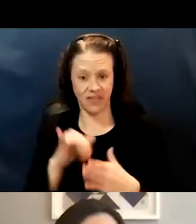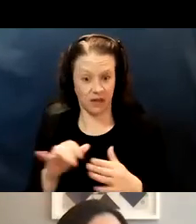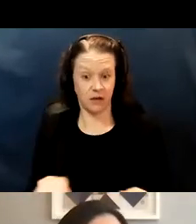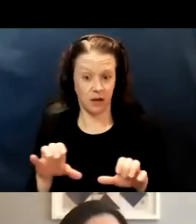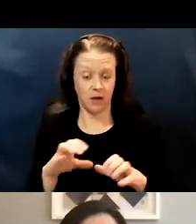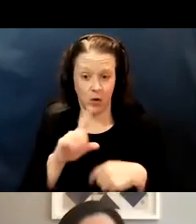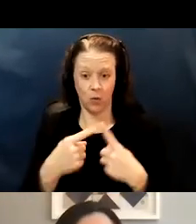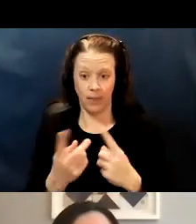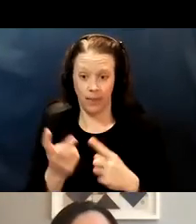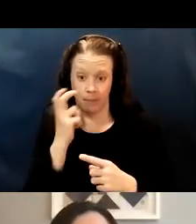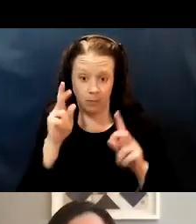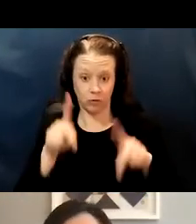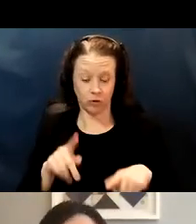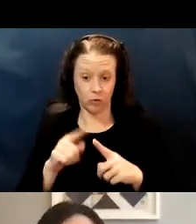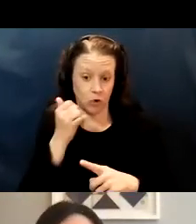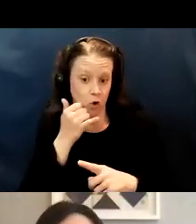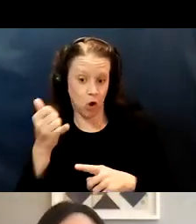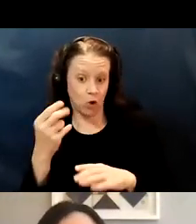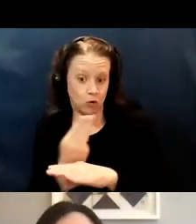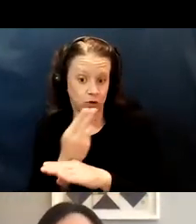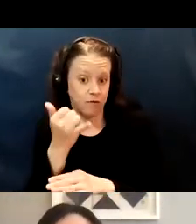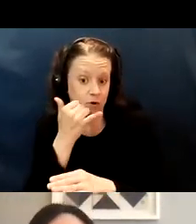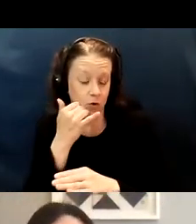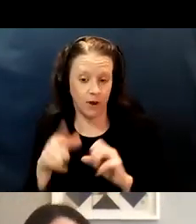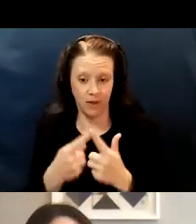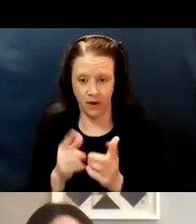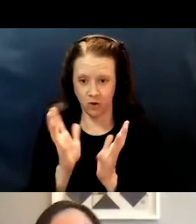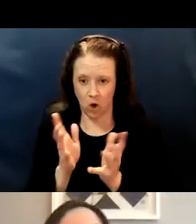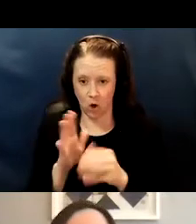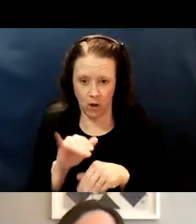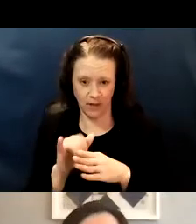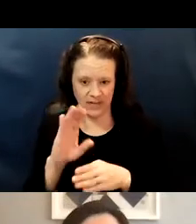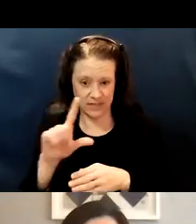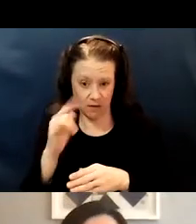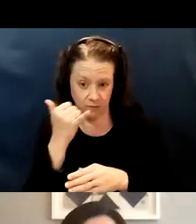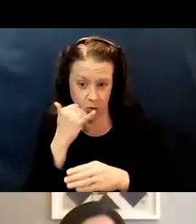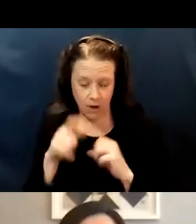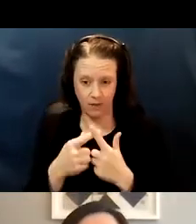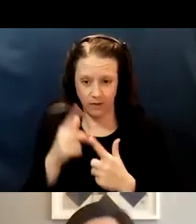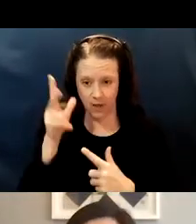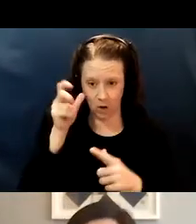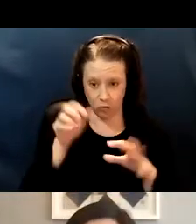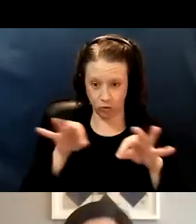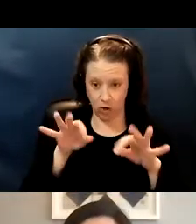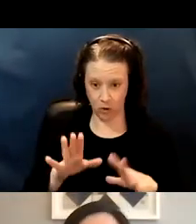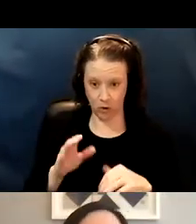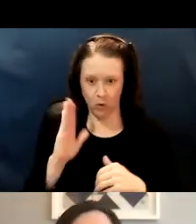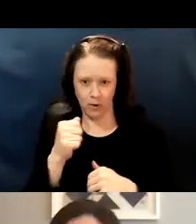blind person would call in on the telephone and talk using their telephone and the audio describer would also be watching and they